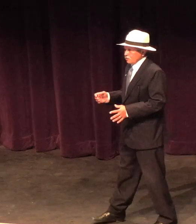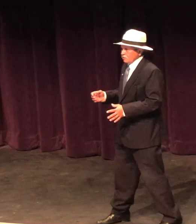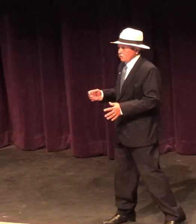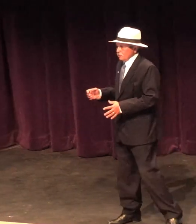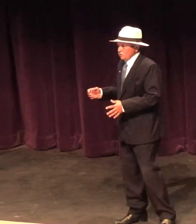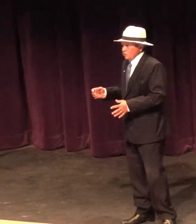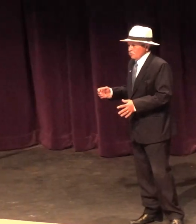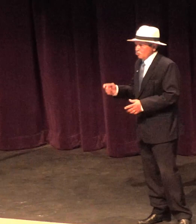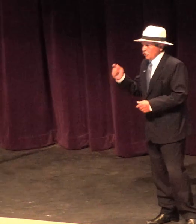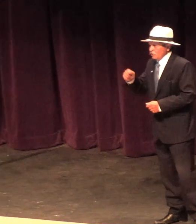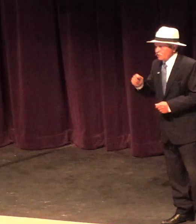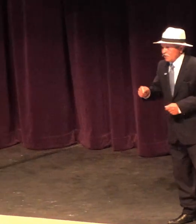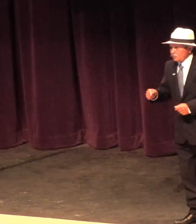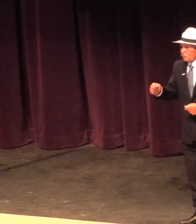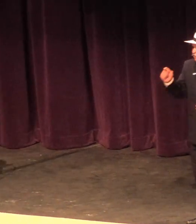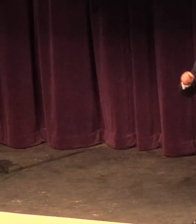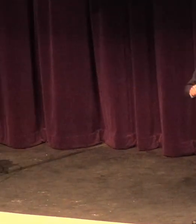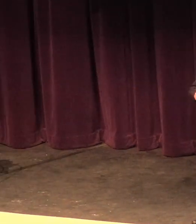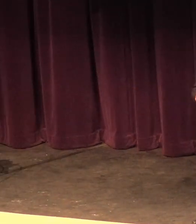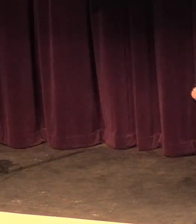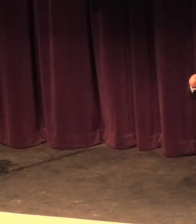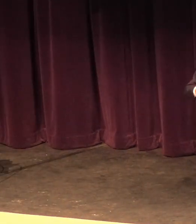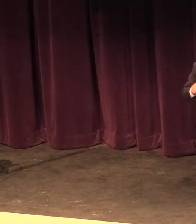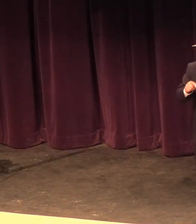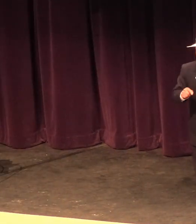sustain this in the work that I've done over the last 15, 20 years.